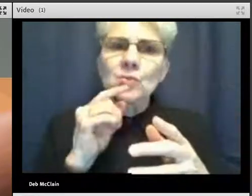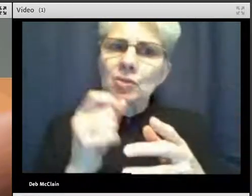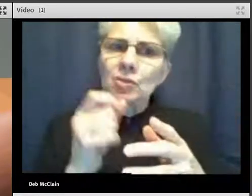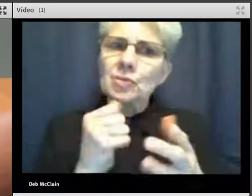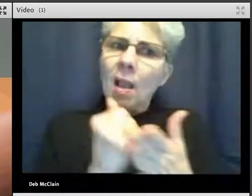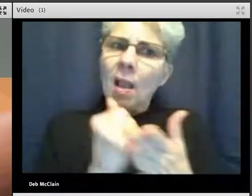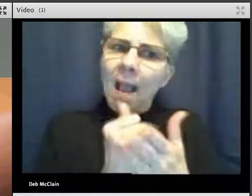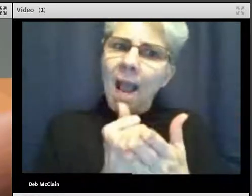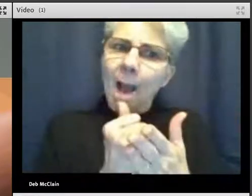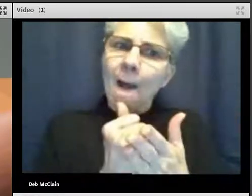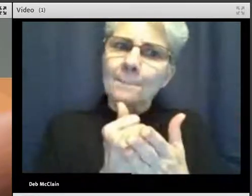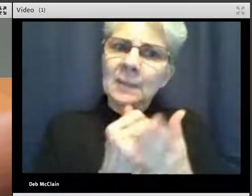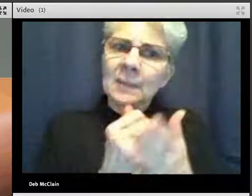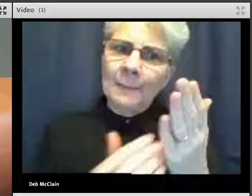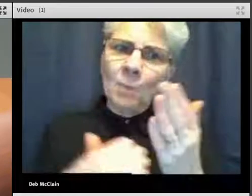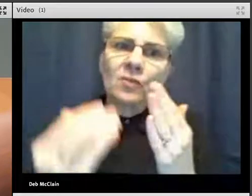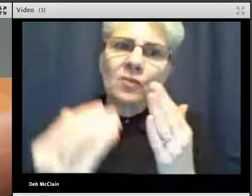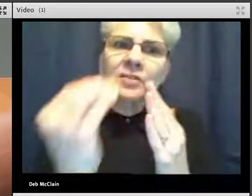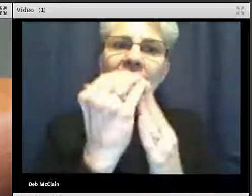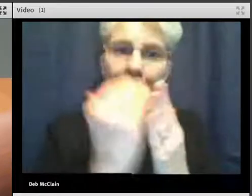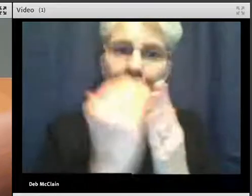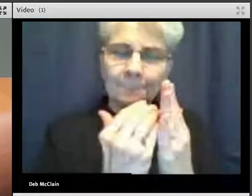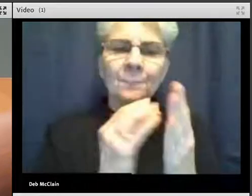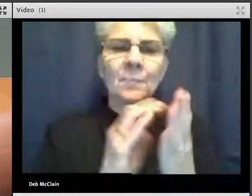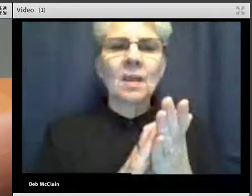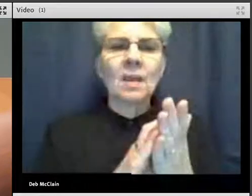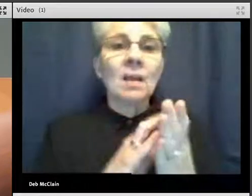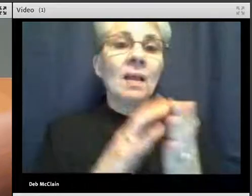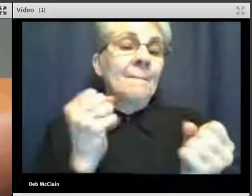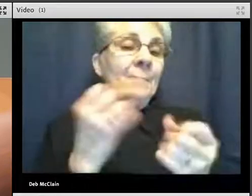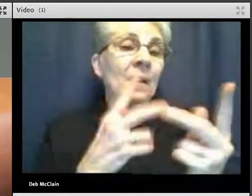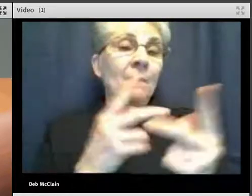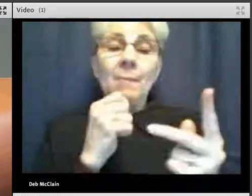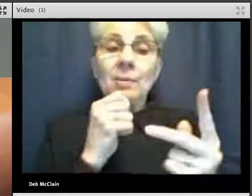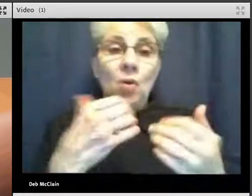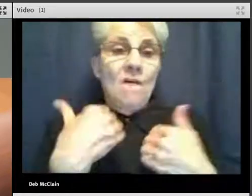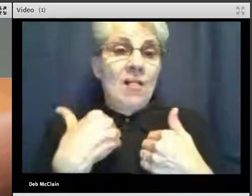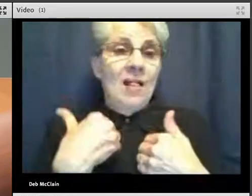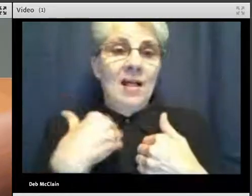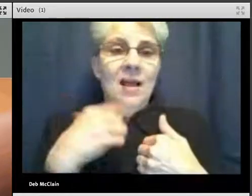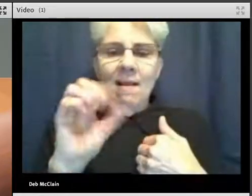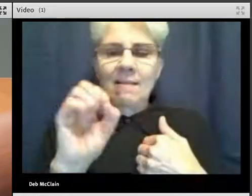so you get their first. Second, people do not find contact content, literally.